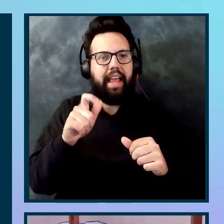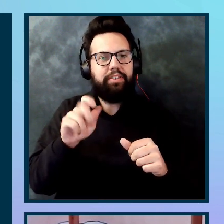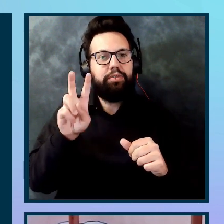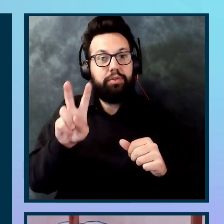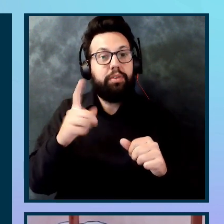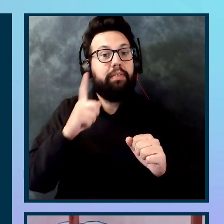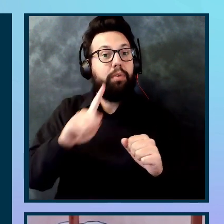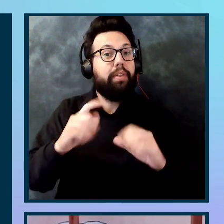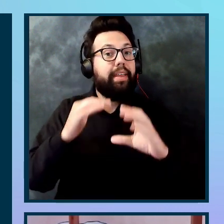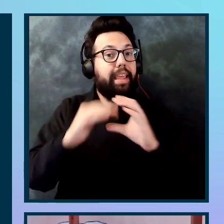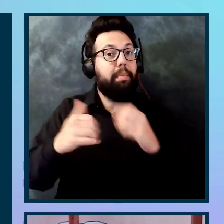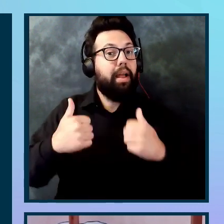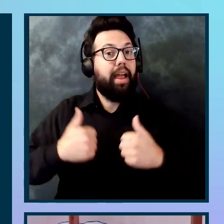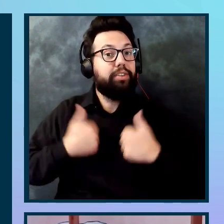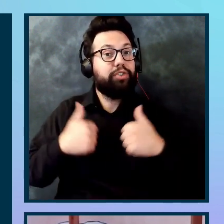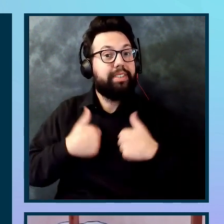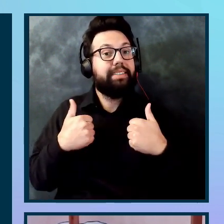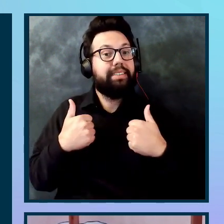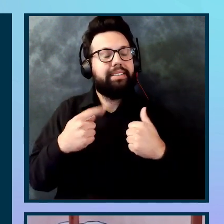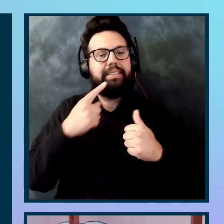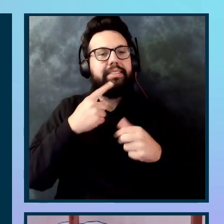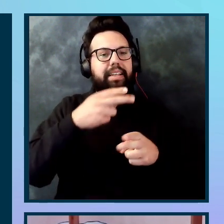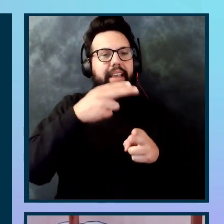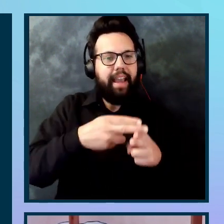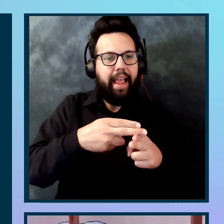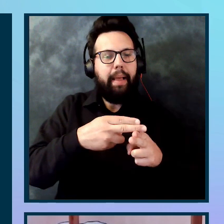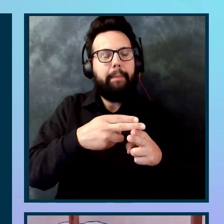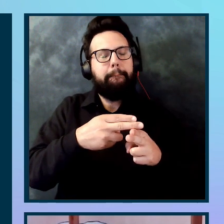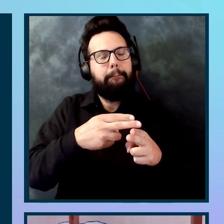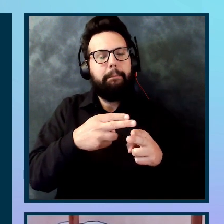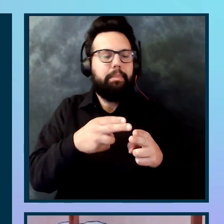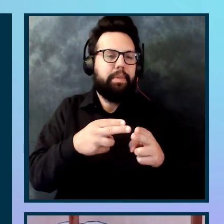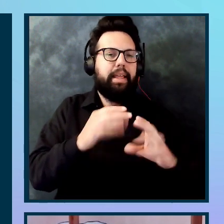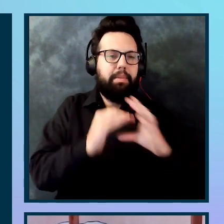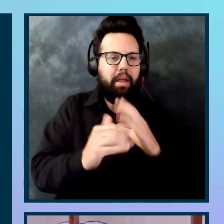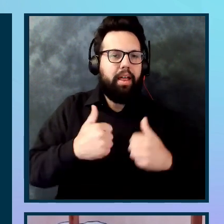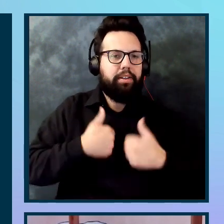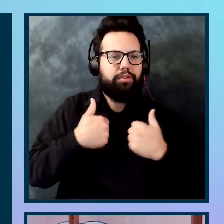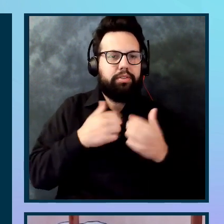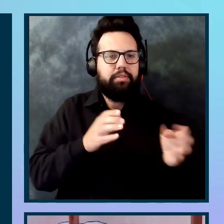the annotation is name should be Email address, role equals textbox.